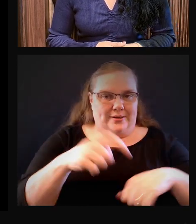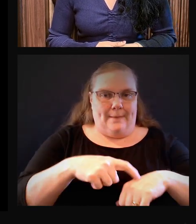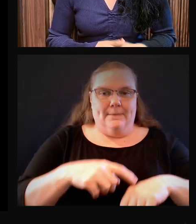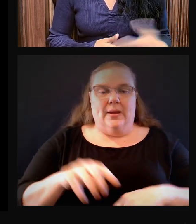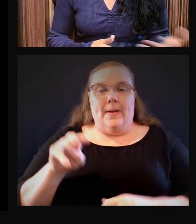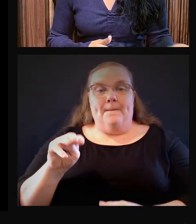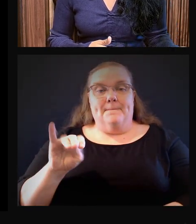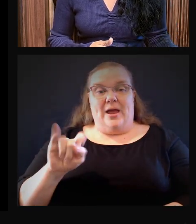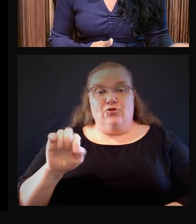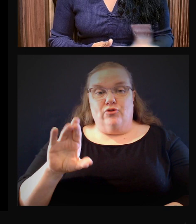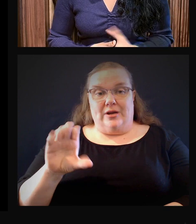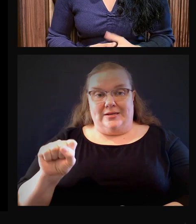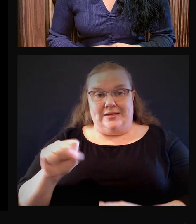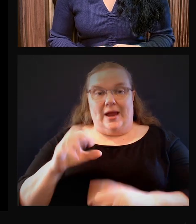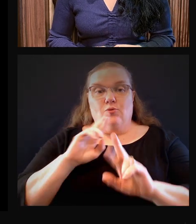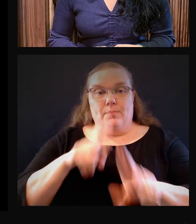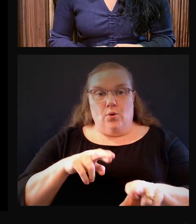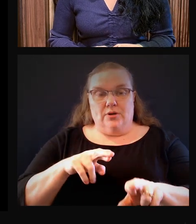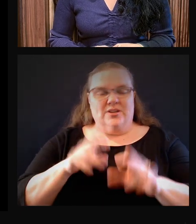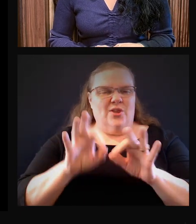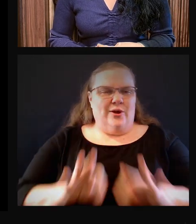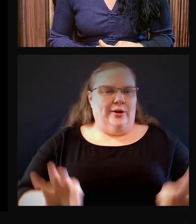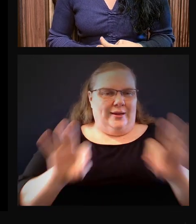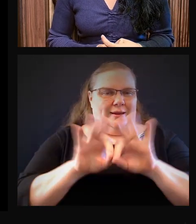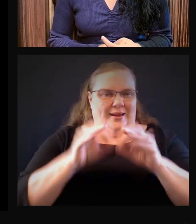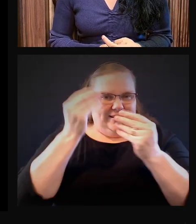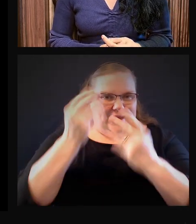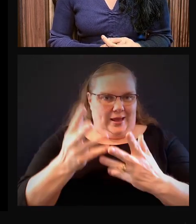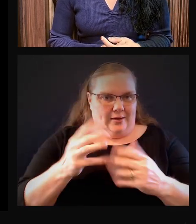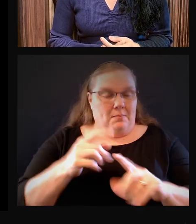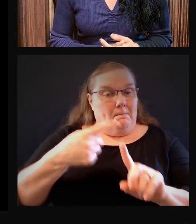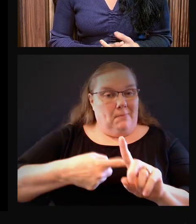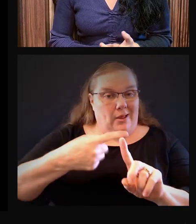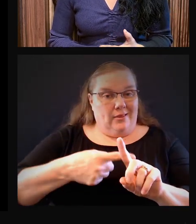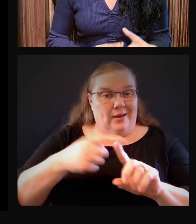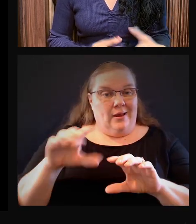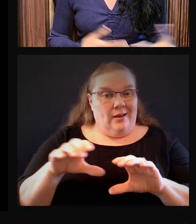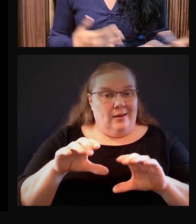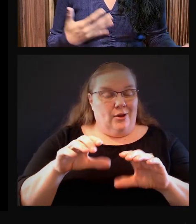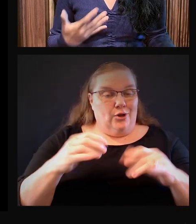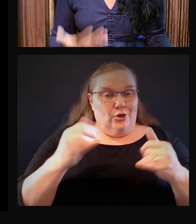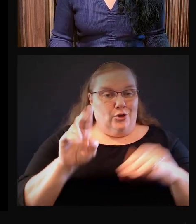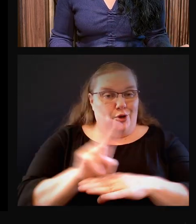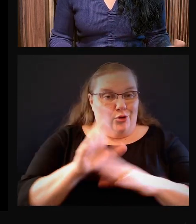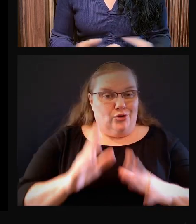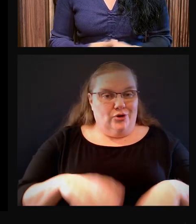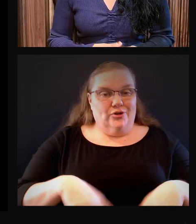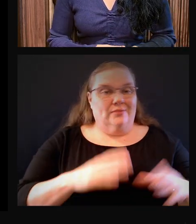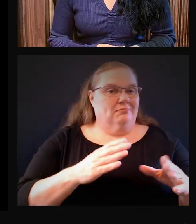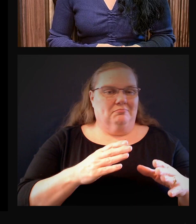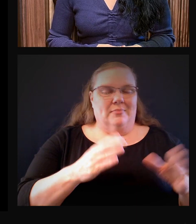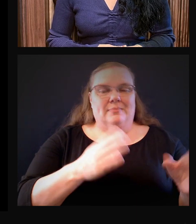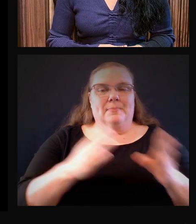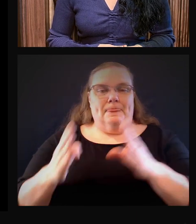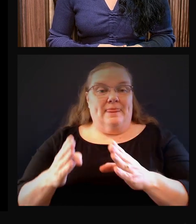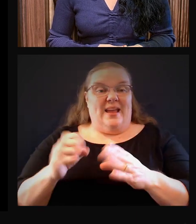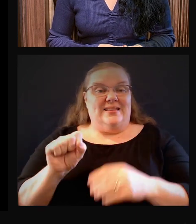such as monthly active users and daily active users, and Segmentation. This allows you to group players based on real-life actions.